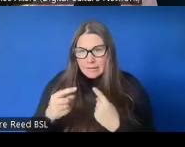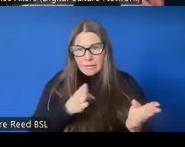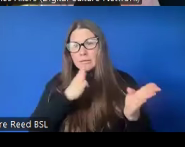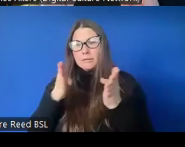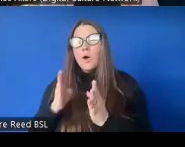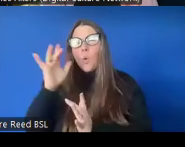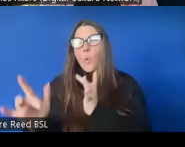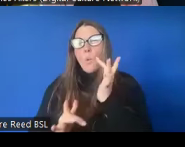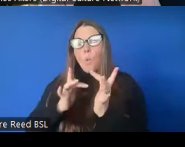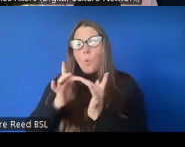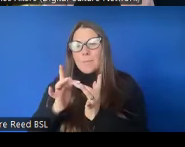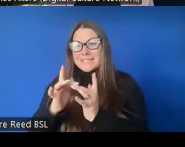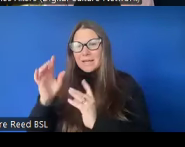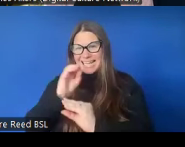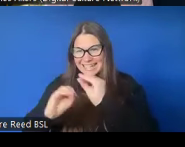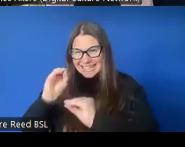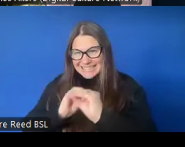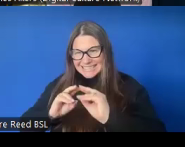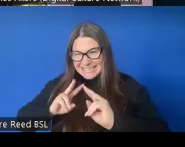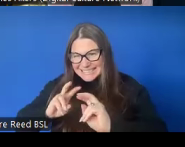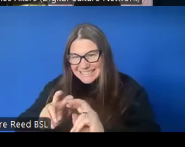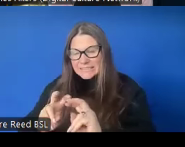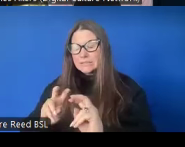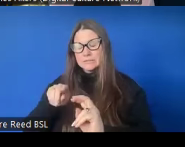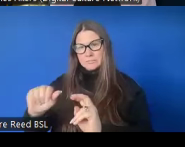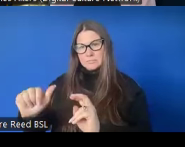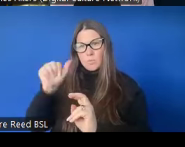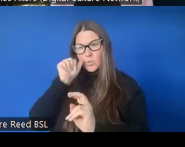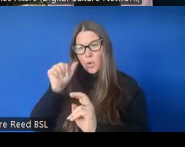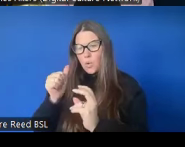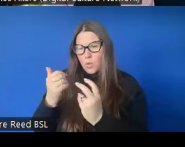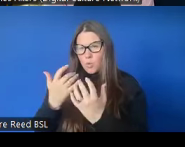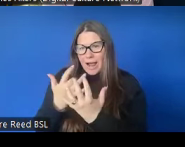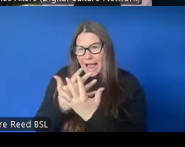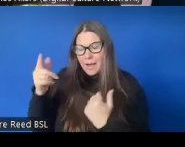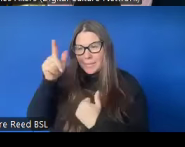Lots of numbers and figures that go into that about people interacting with you online.